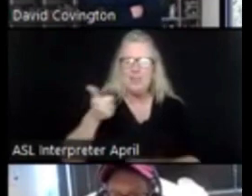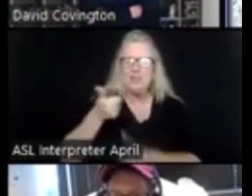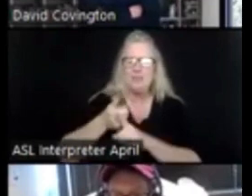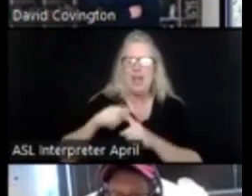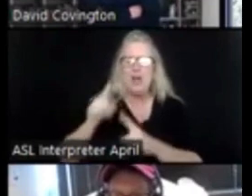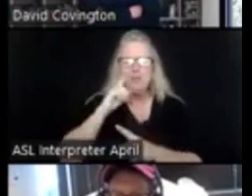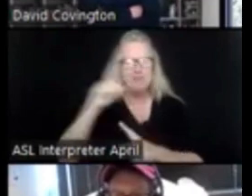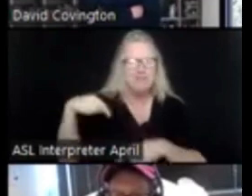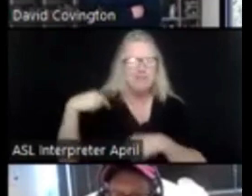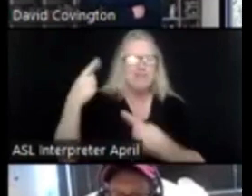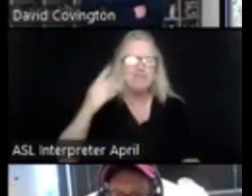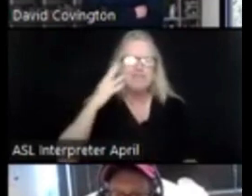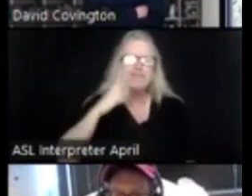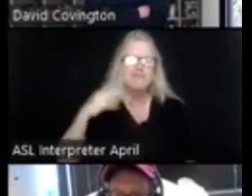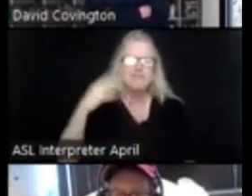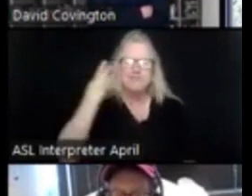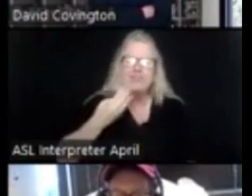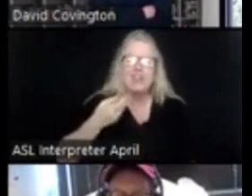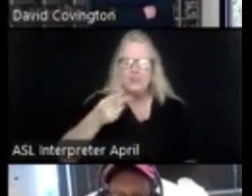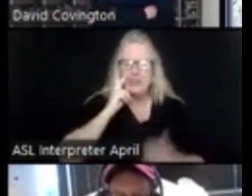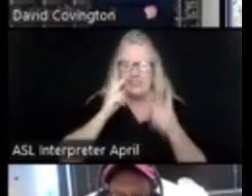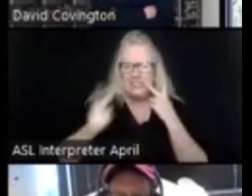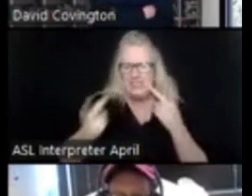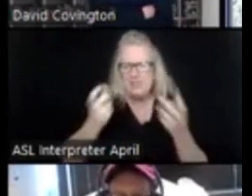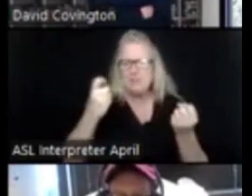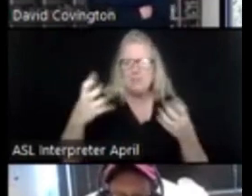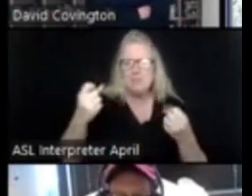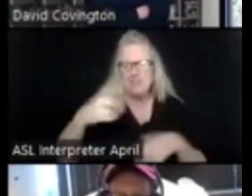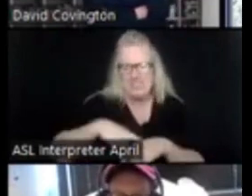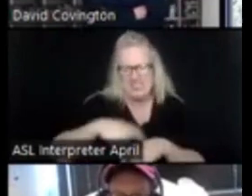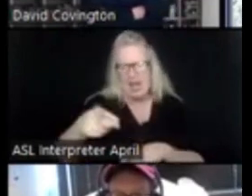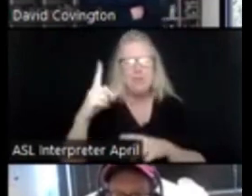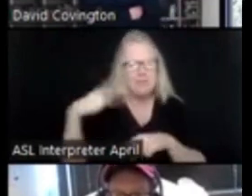I HAVE SEEN HIS FACE MANY, MANY TIMES.